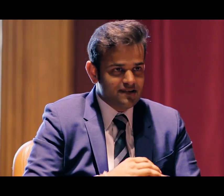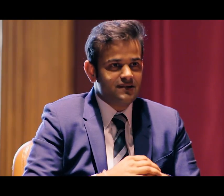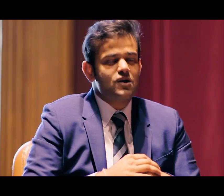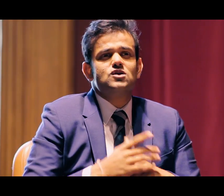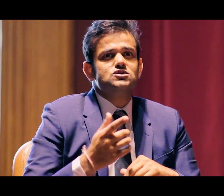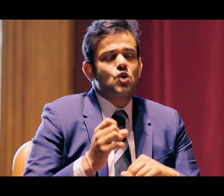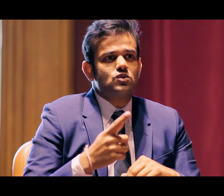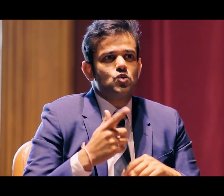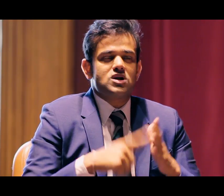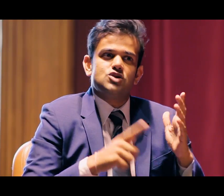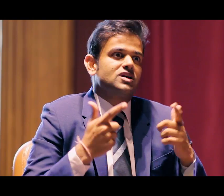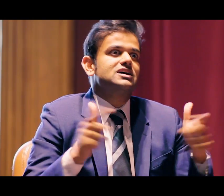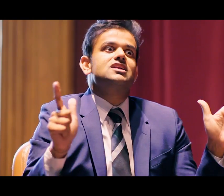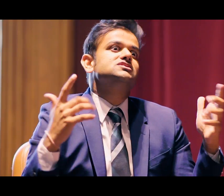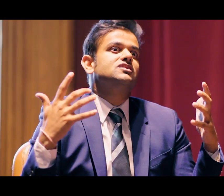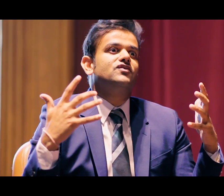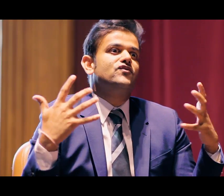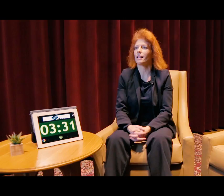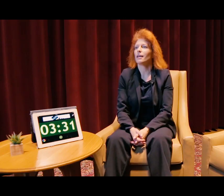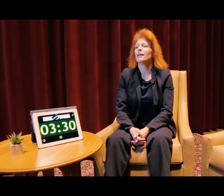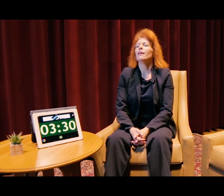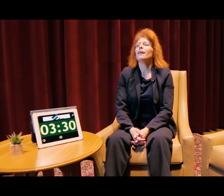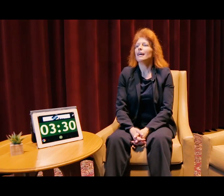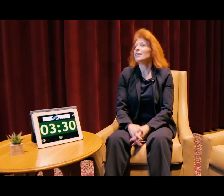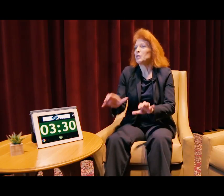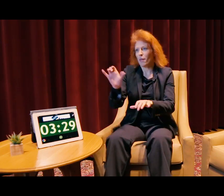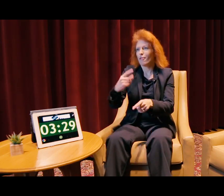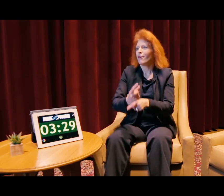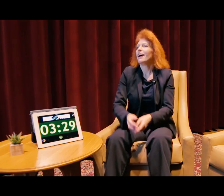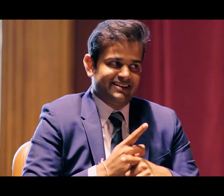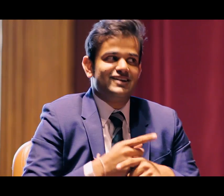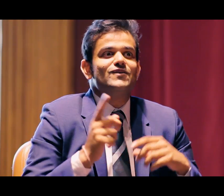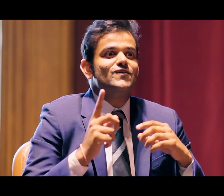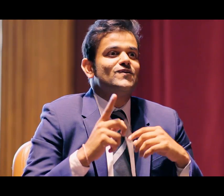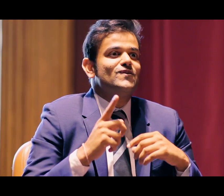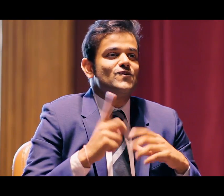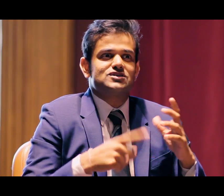to your family, your next generation. Right, to do that. Correct.